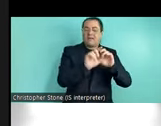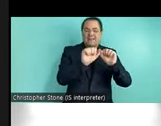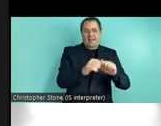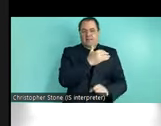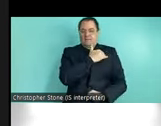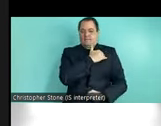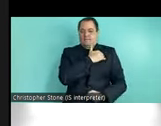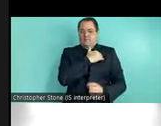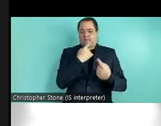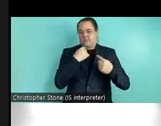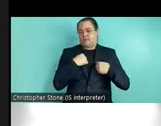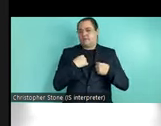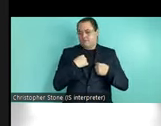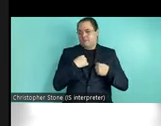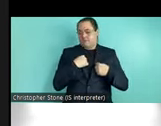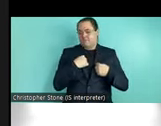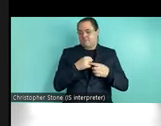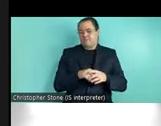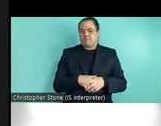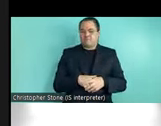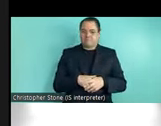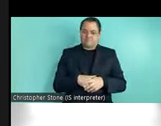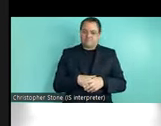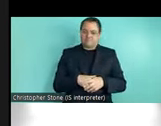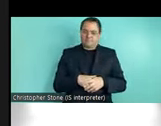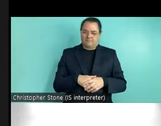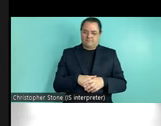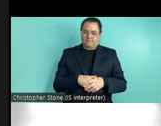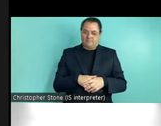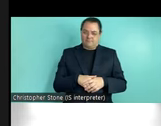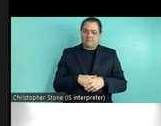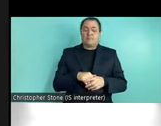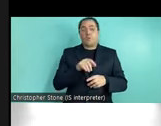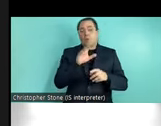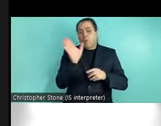people into the organization. For every pwd or personally the separate school district